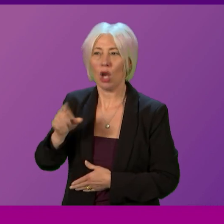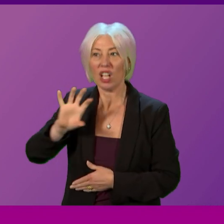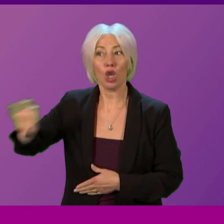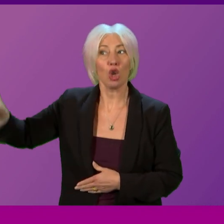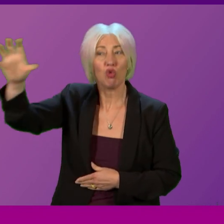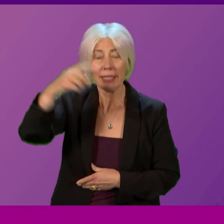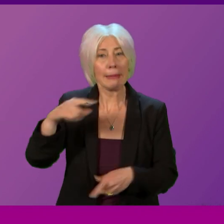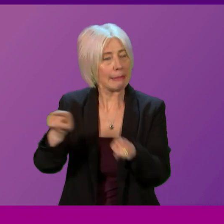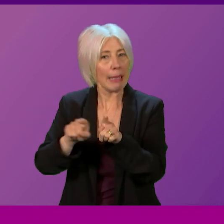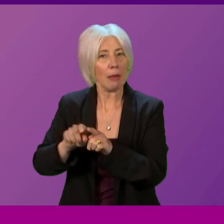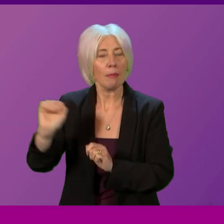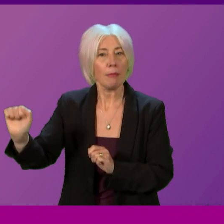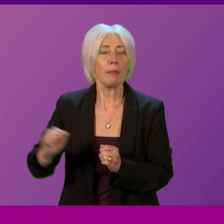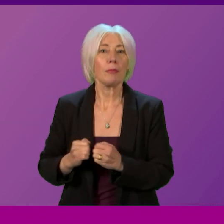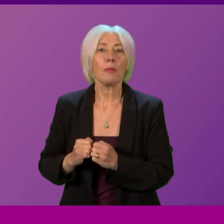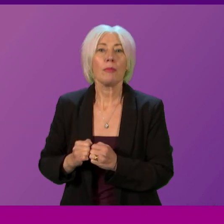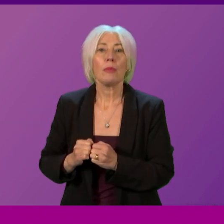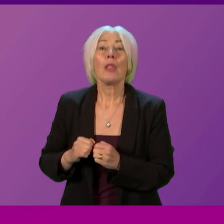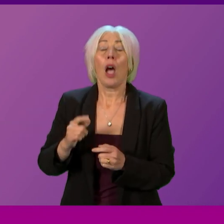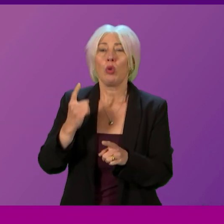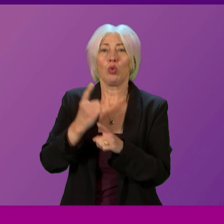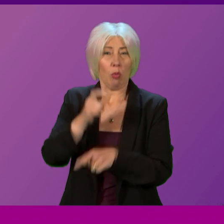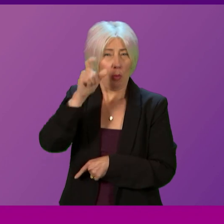I was speaking with the Taoiseach at the British-Irish Council a couple of weeks ago, and I know